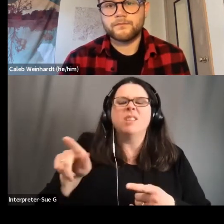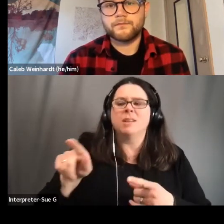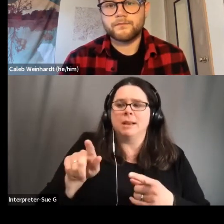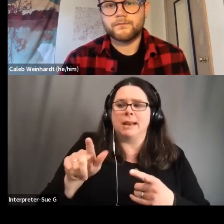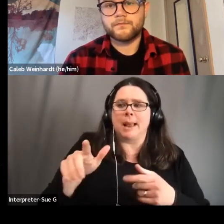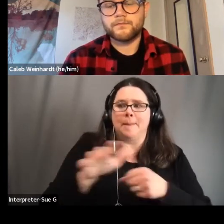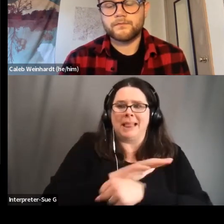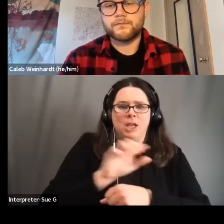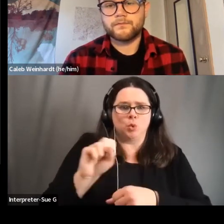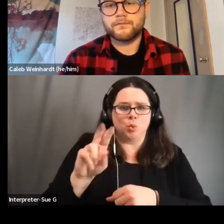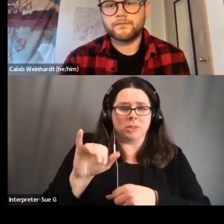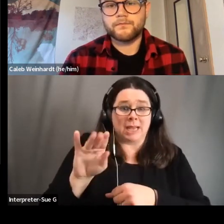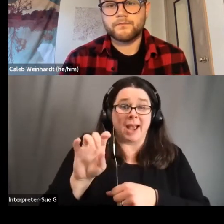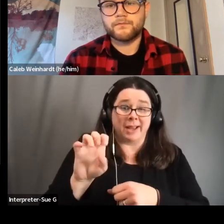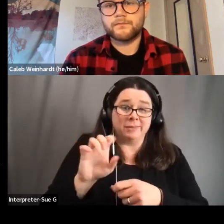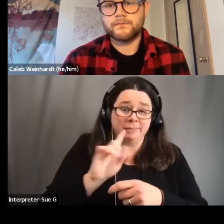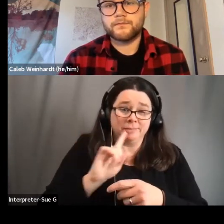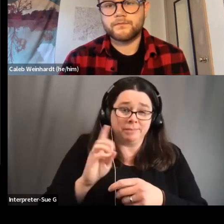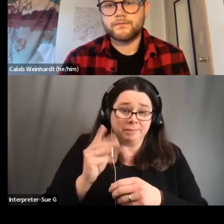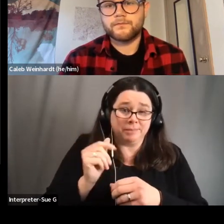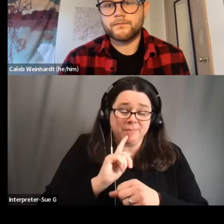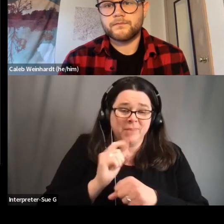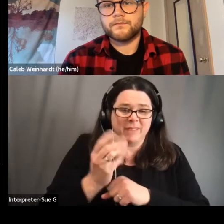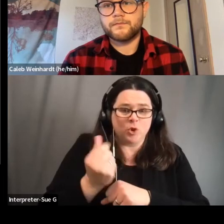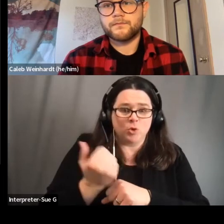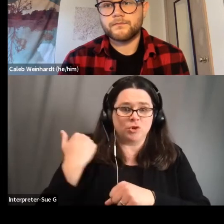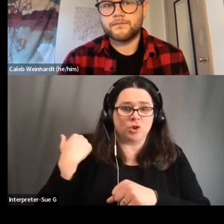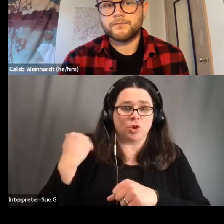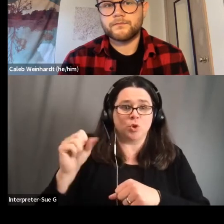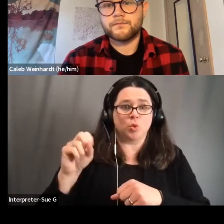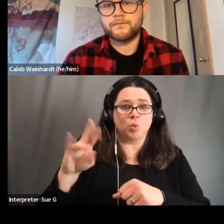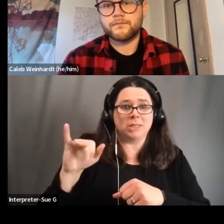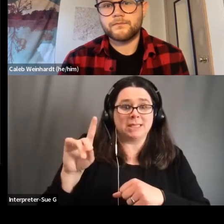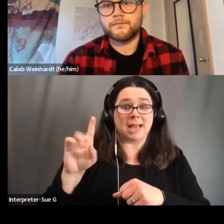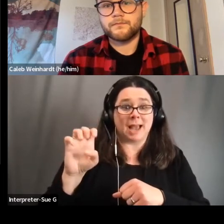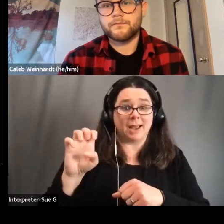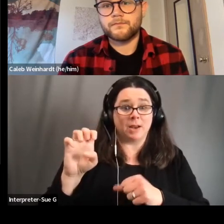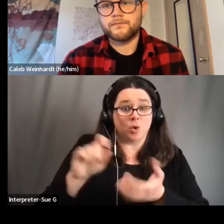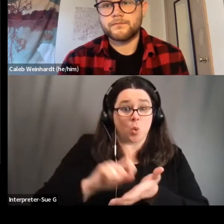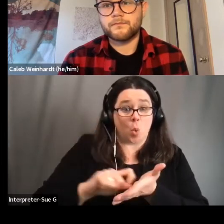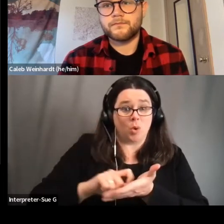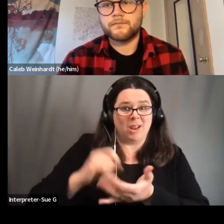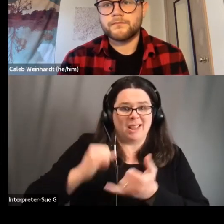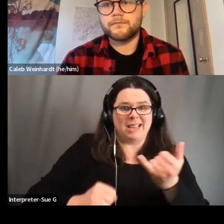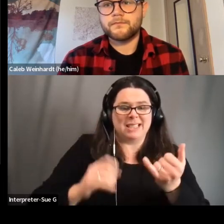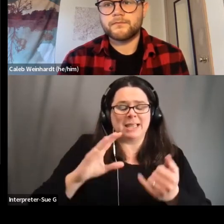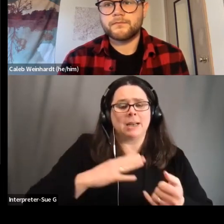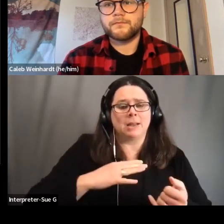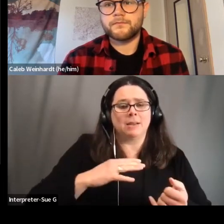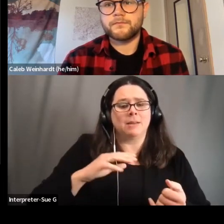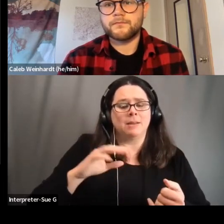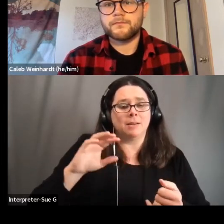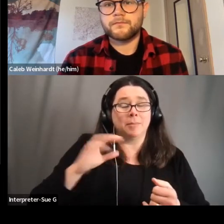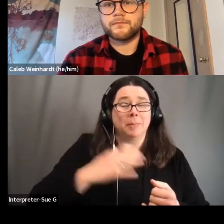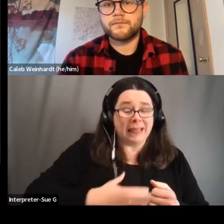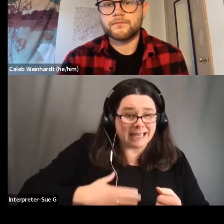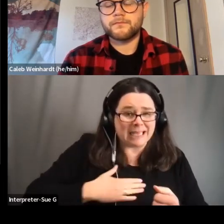and she ended her suicide node with fix society please. And so it's I think our directive to you know,